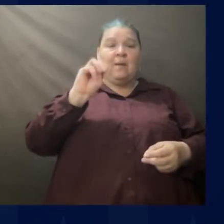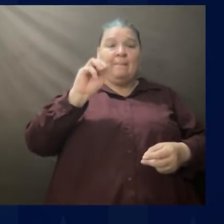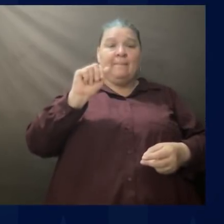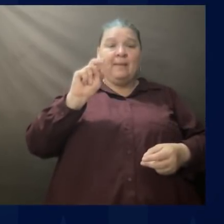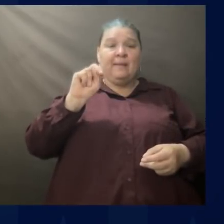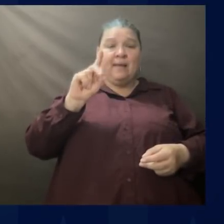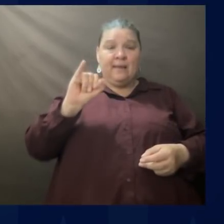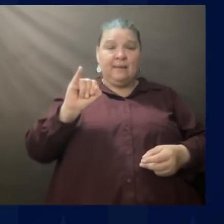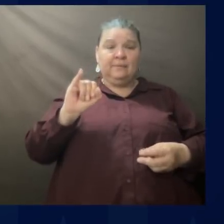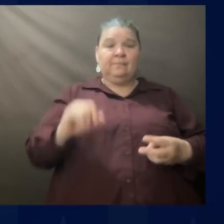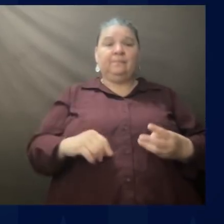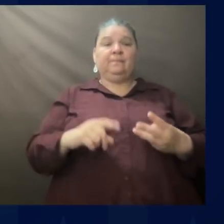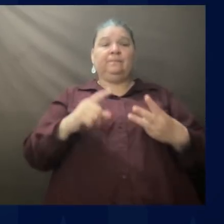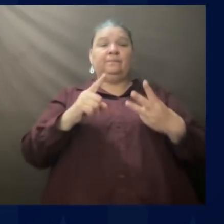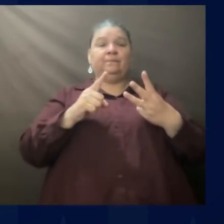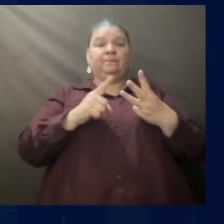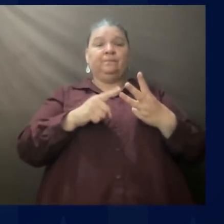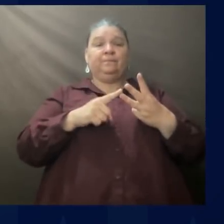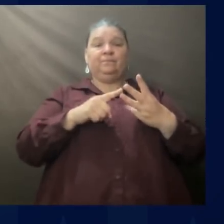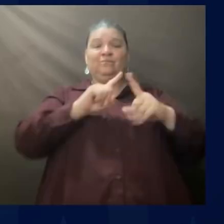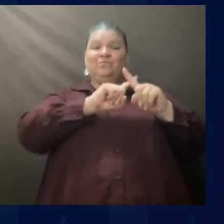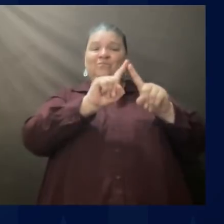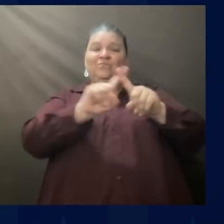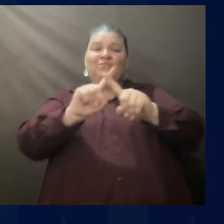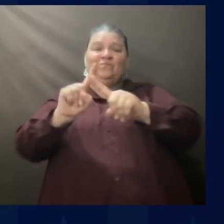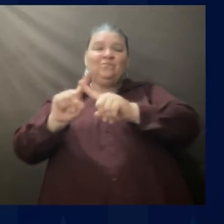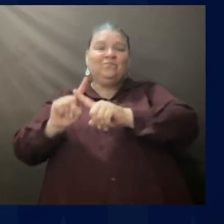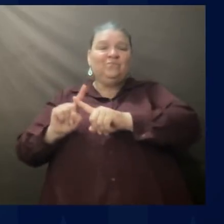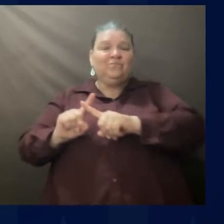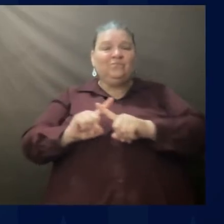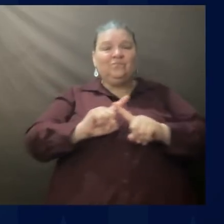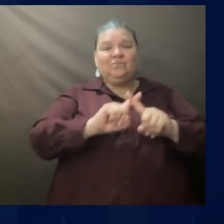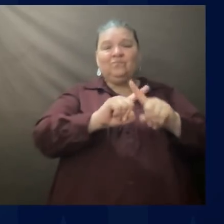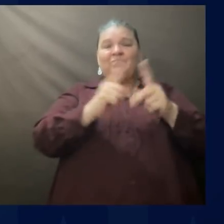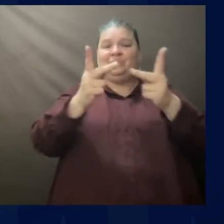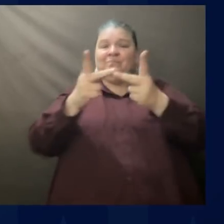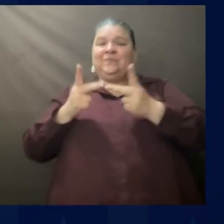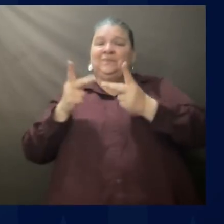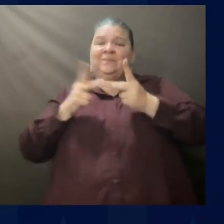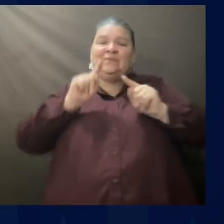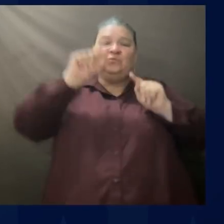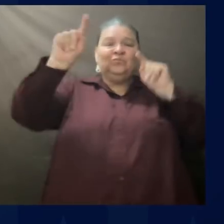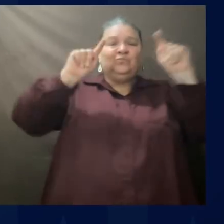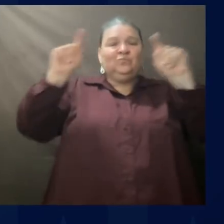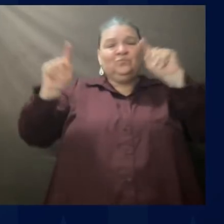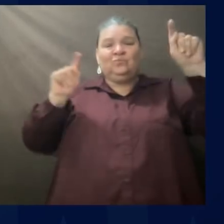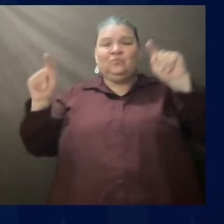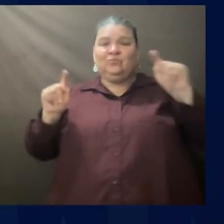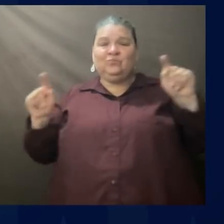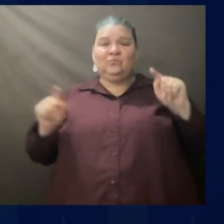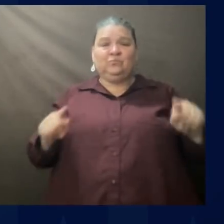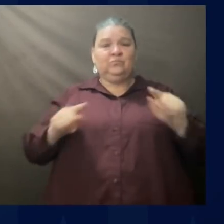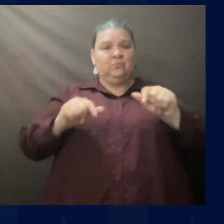These places are forever etched in our national vocabulary and in our collective memory.